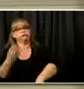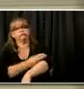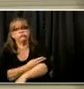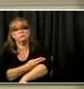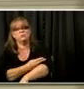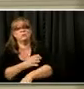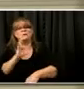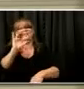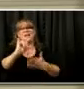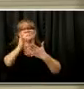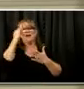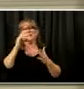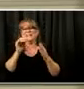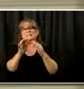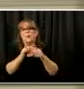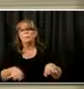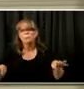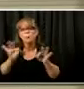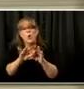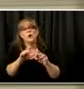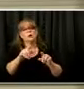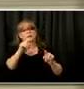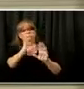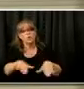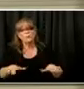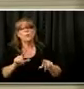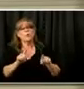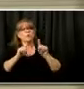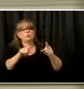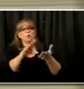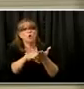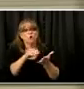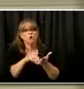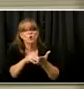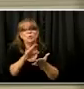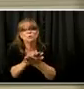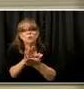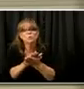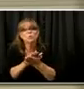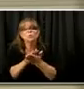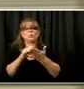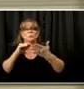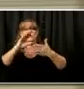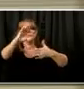connection is our number one priority beyond that doing okay is a great goal for us all